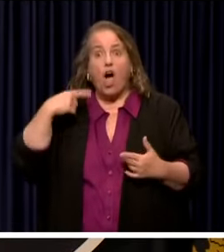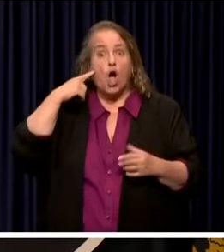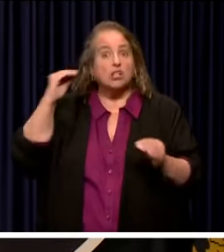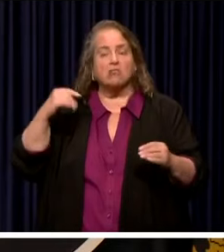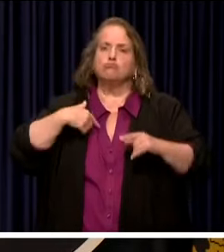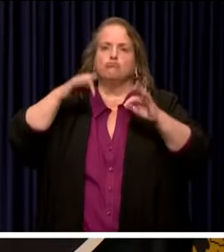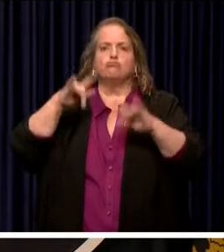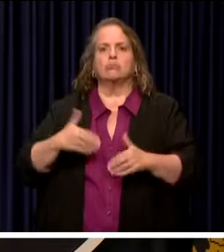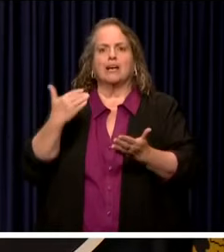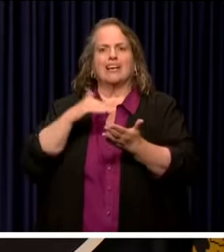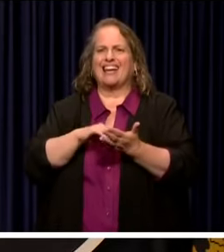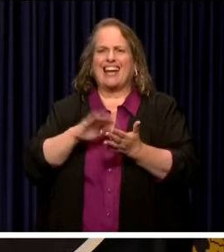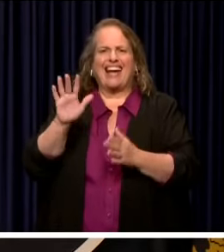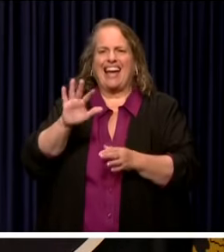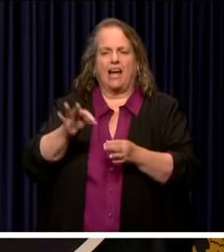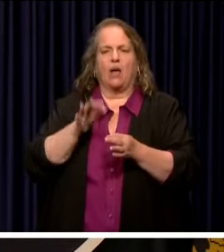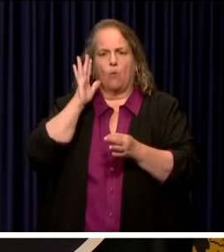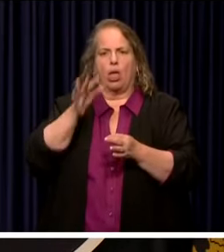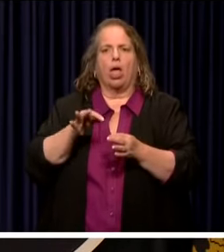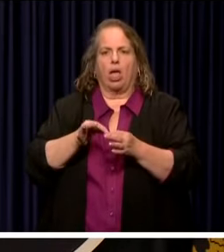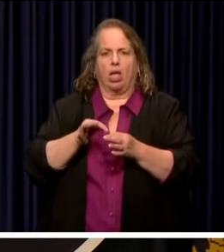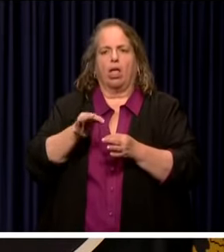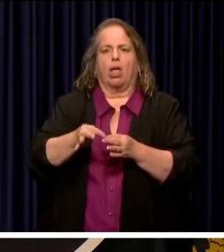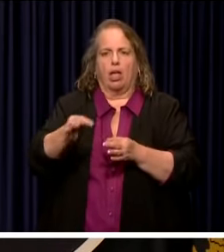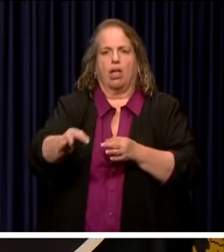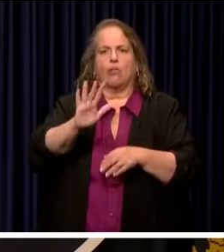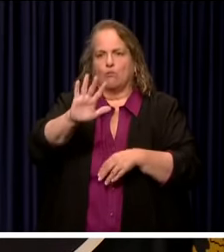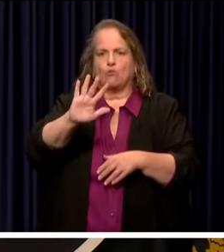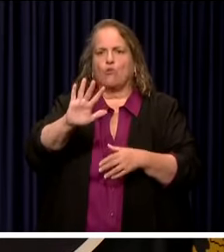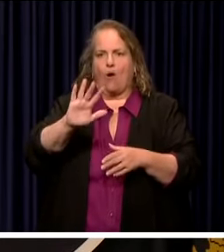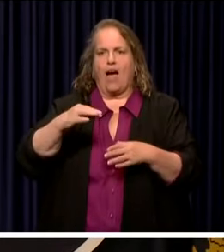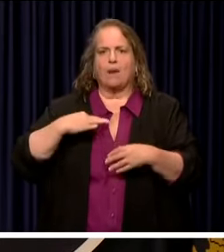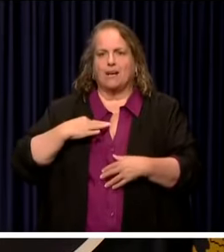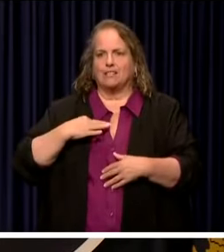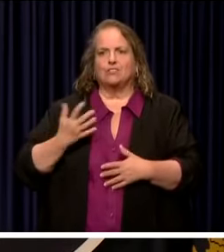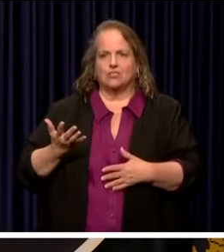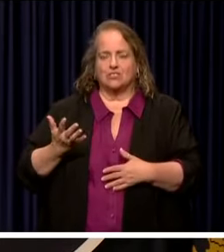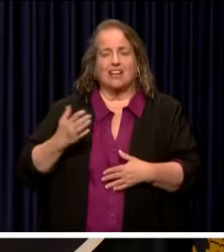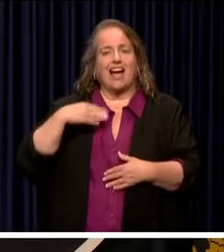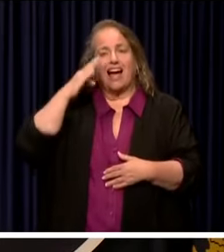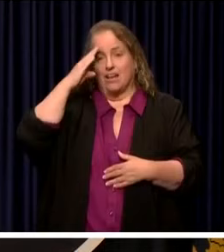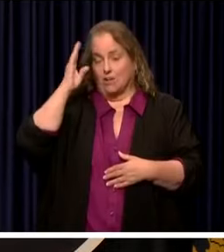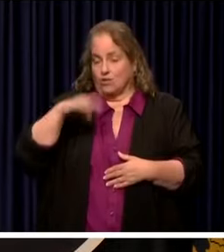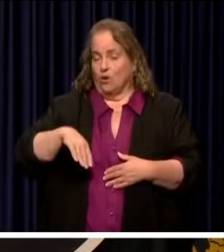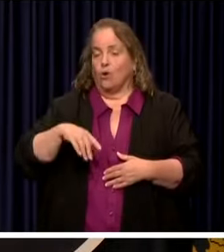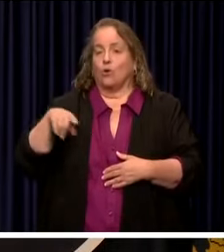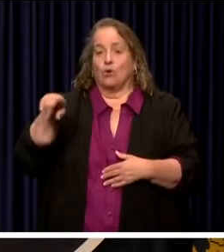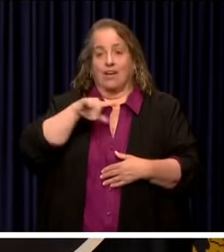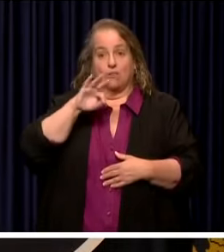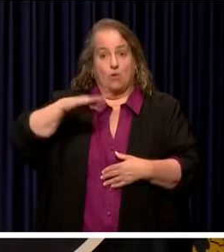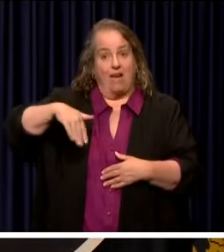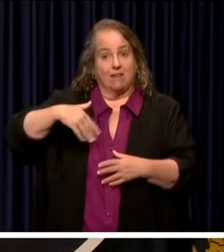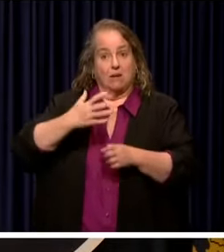CASES. WE'LL BE LOOKING JUST AS MUCH AT THE RATE OF NEW CASES AS LONG AS THE POPULATION THAT WE'RE